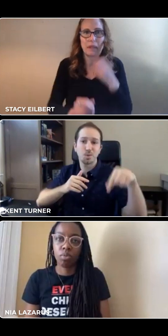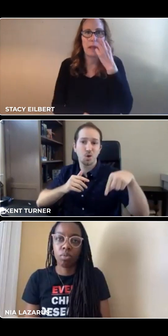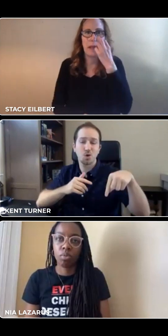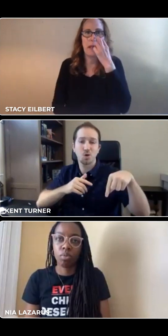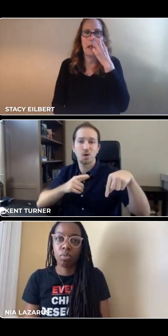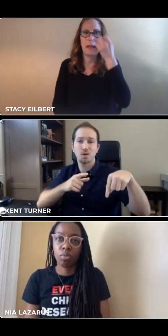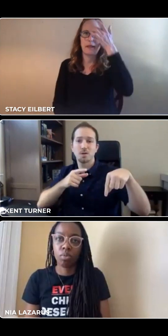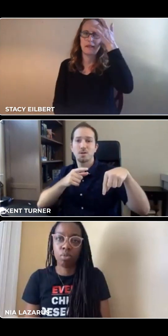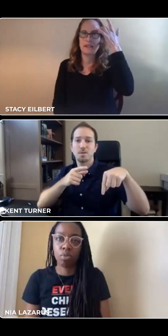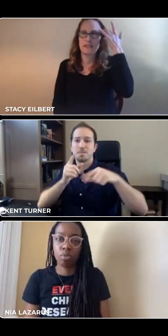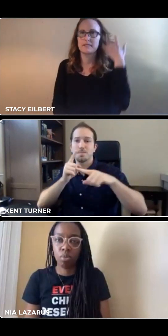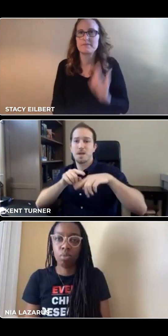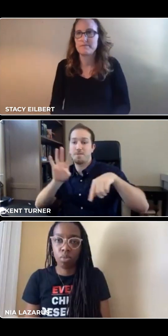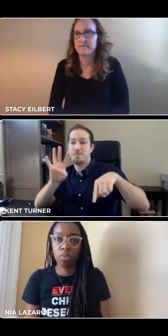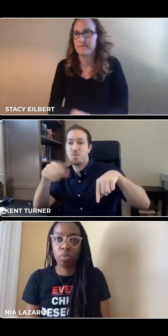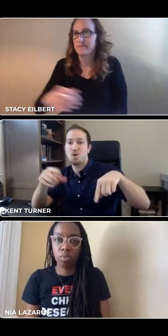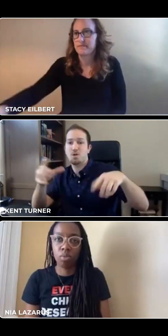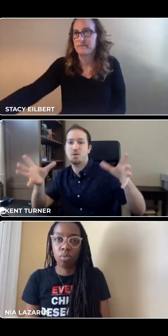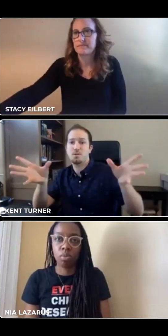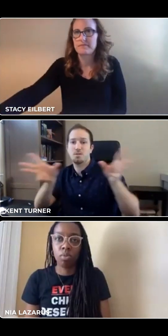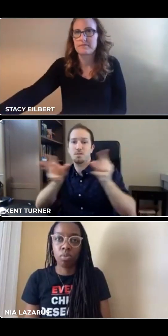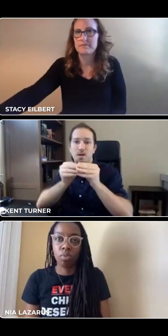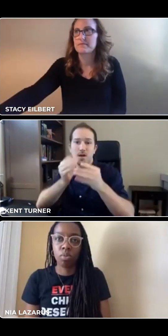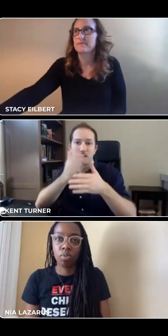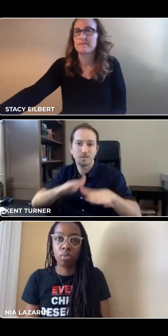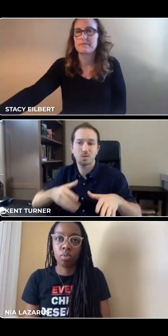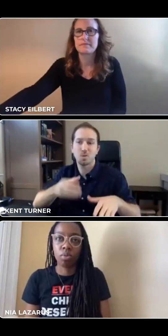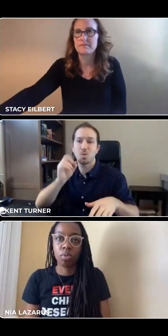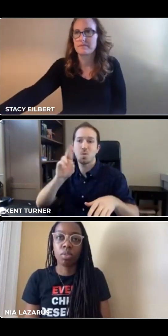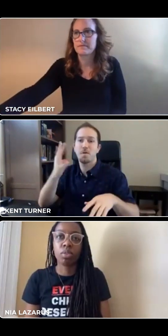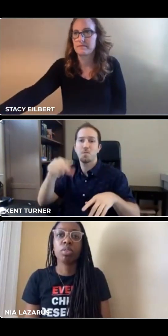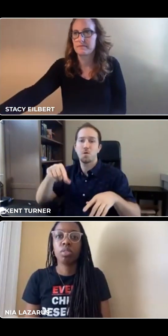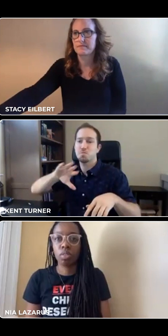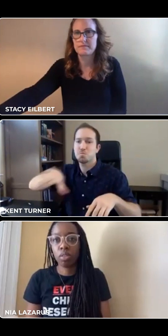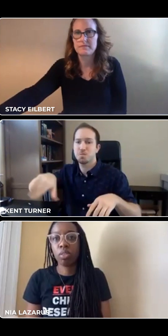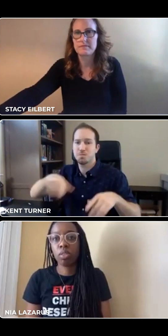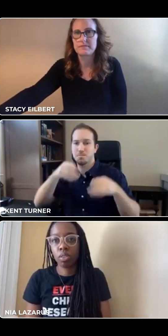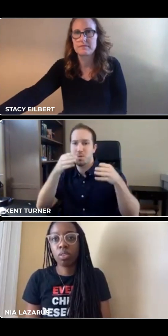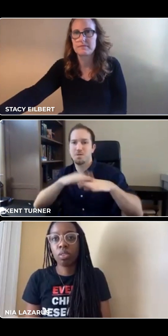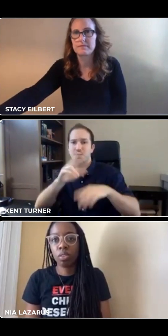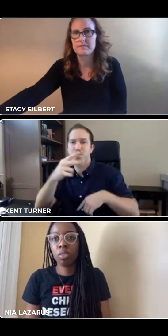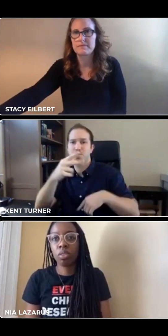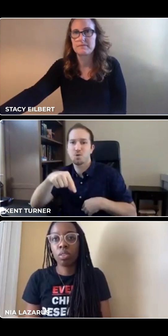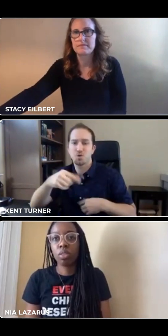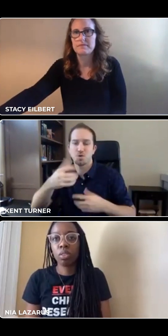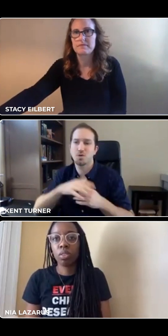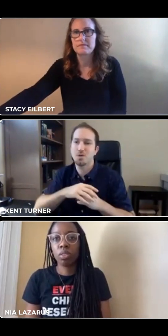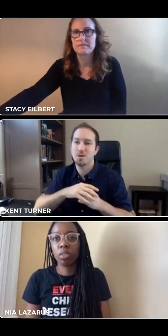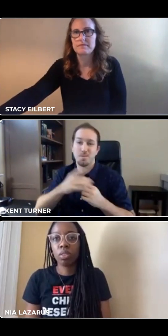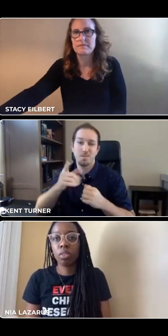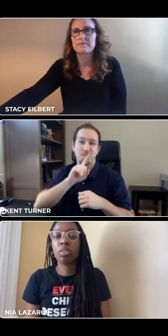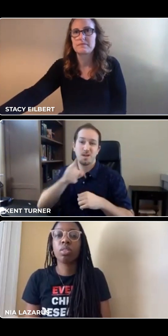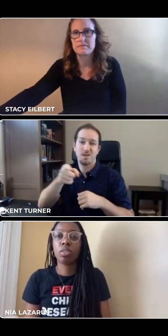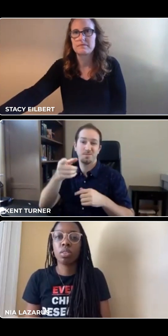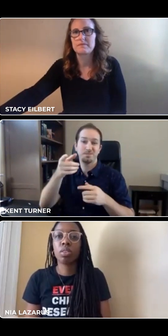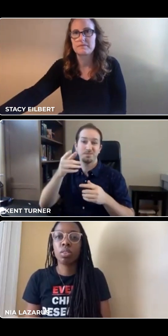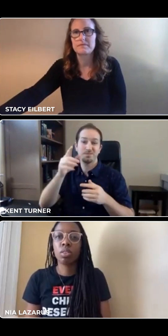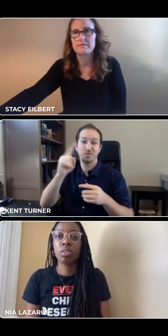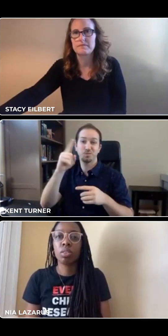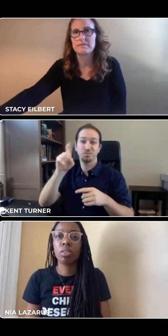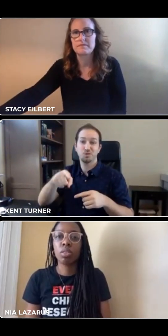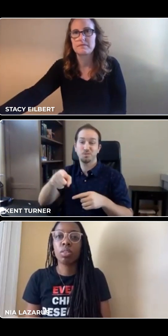have turned to that. Some are taking up to the 3rd quarter for the GPA average, and not